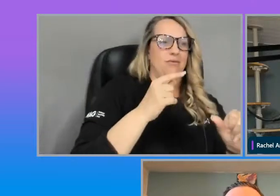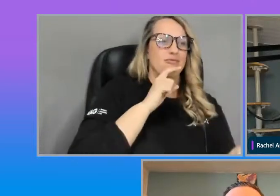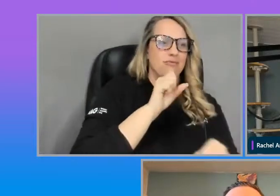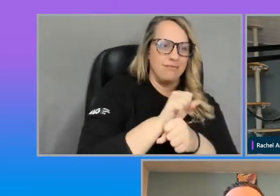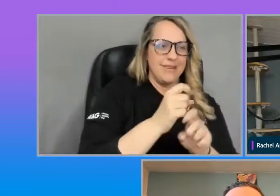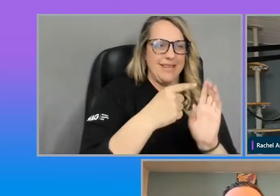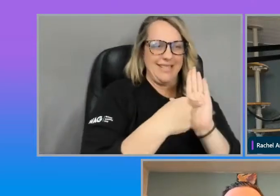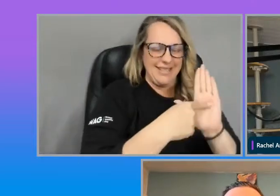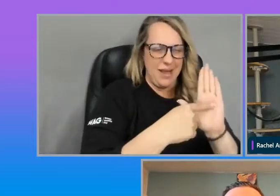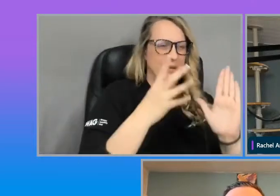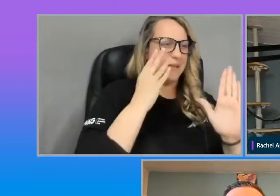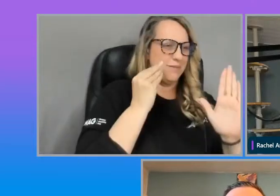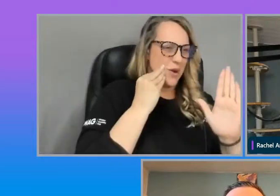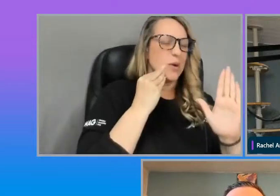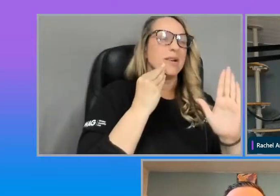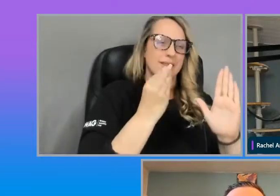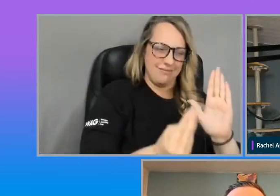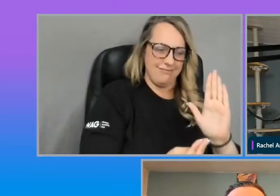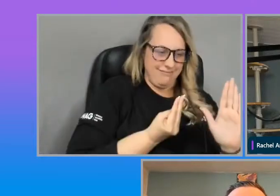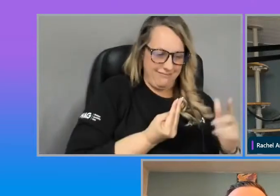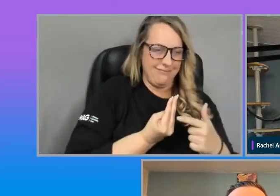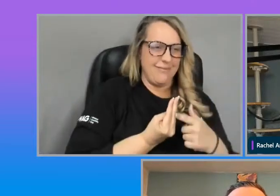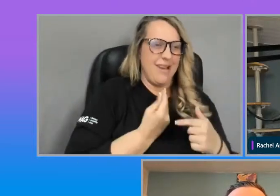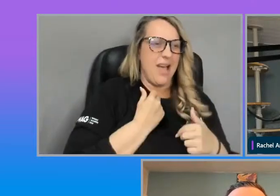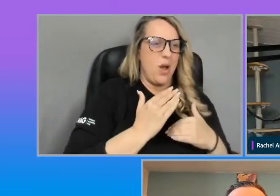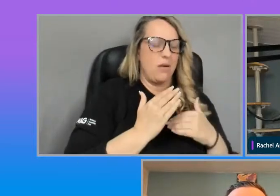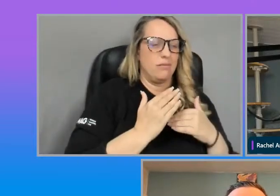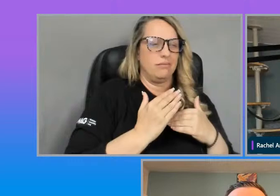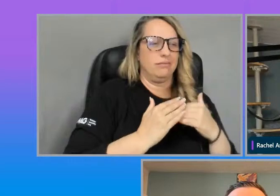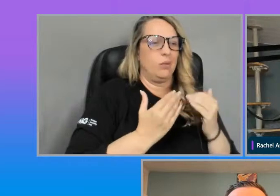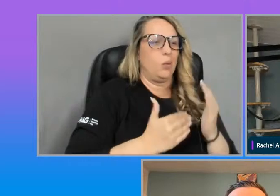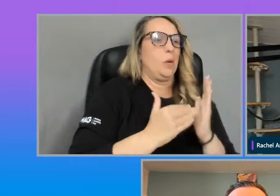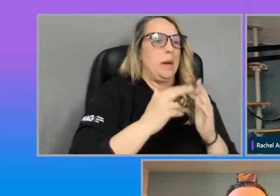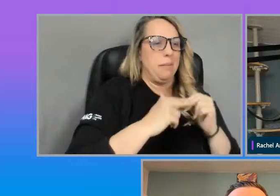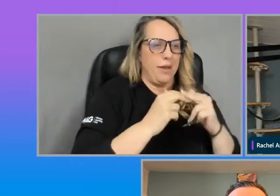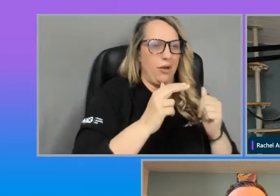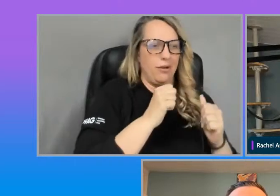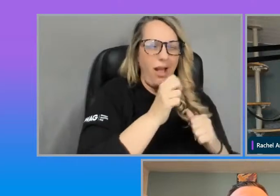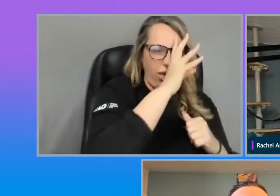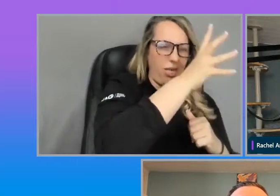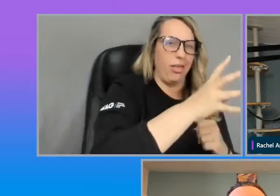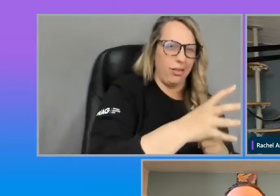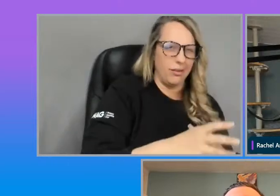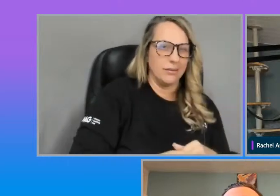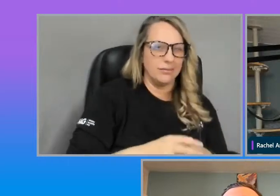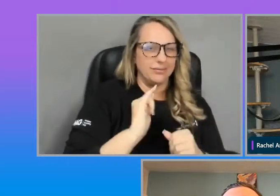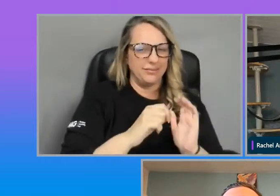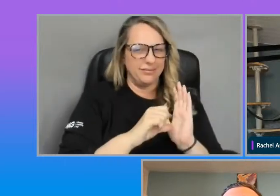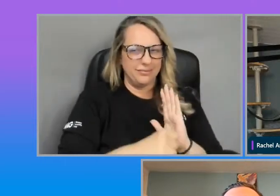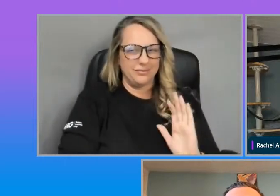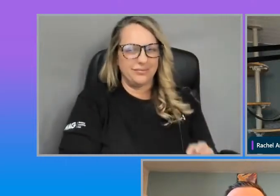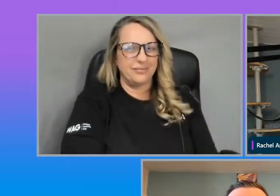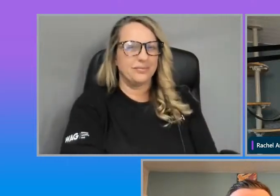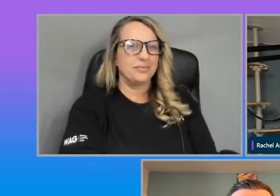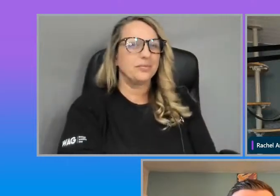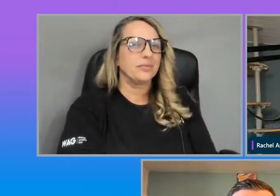then I can have a go at